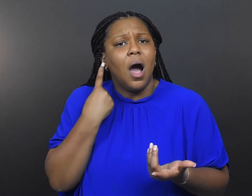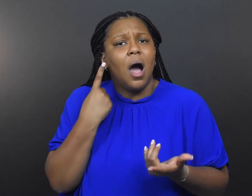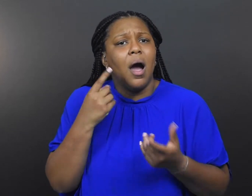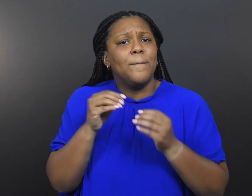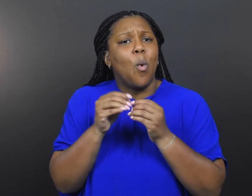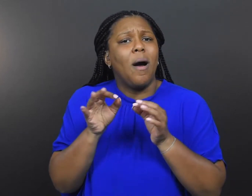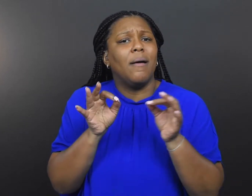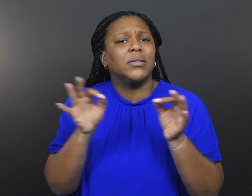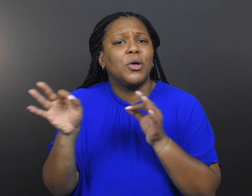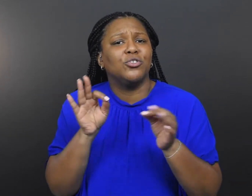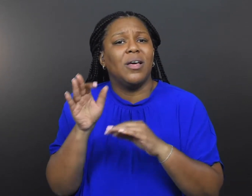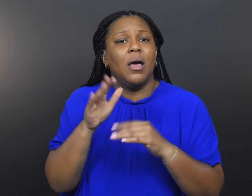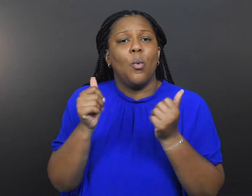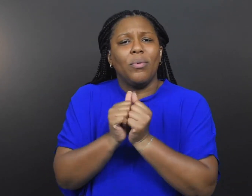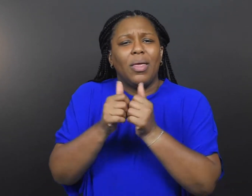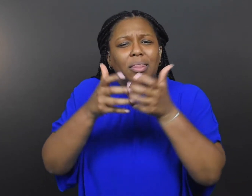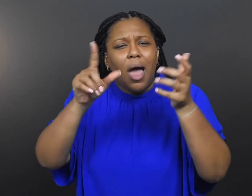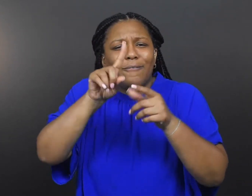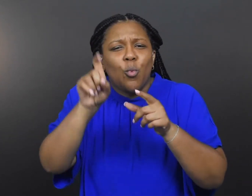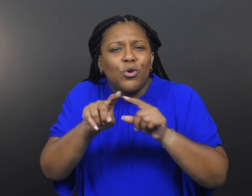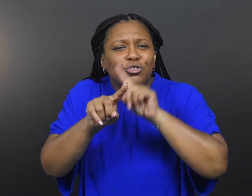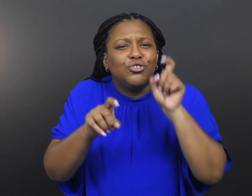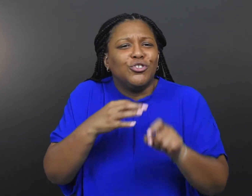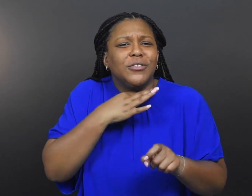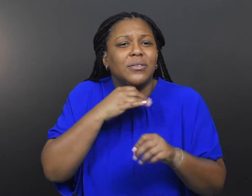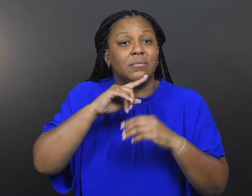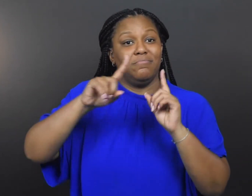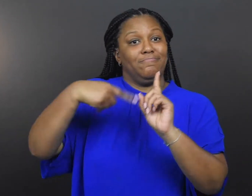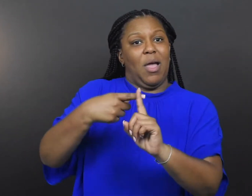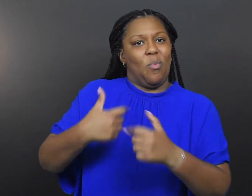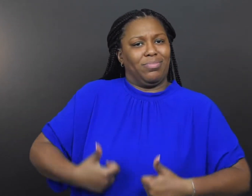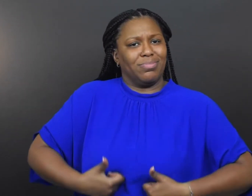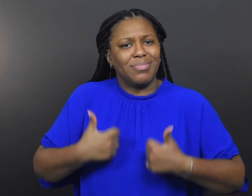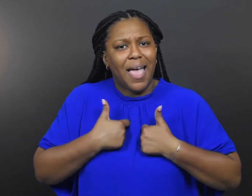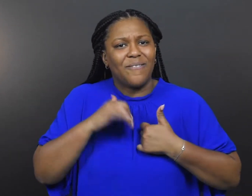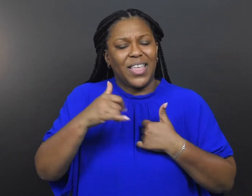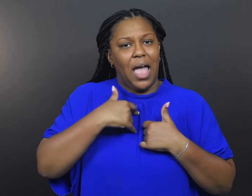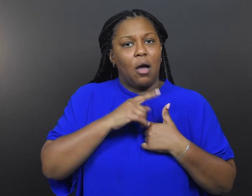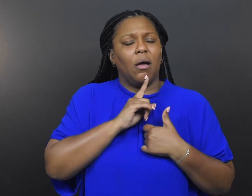they had the explanations to a lot of questions about life that I was really curious about.”